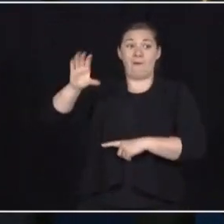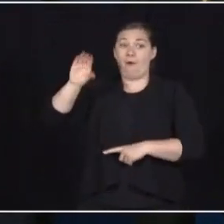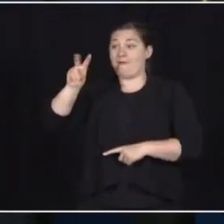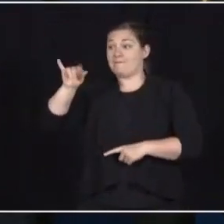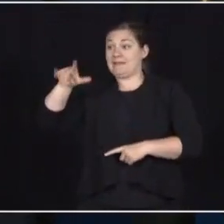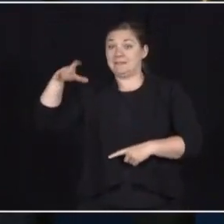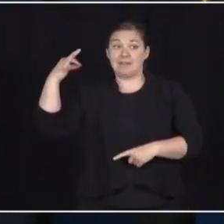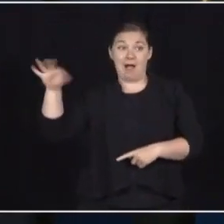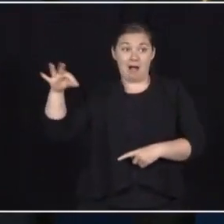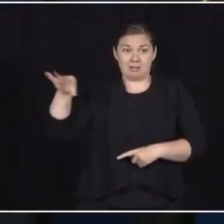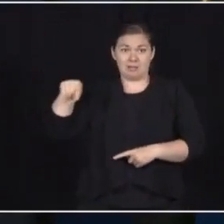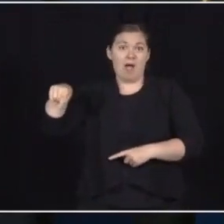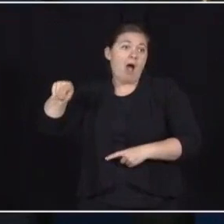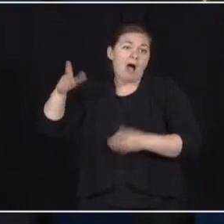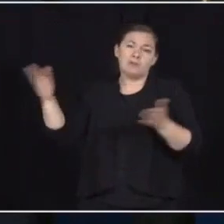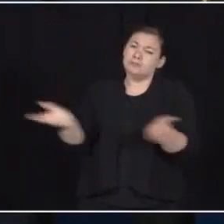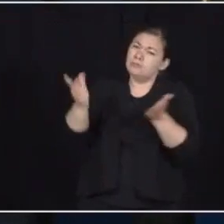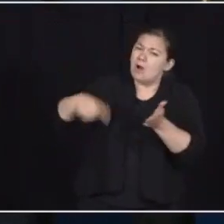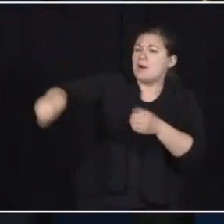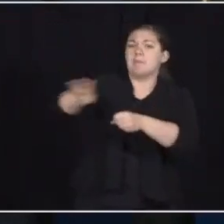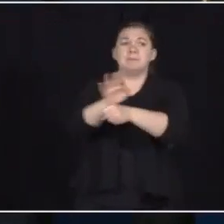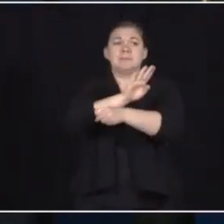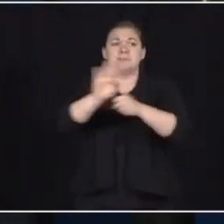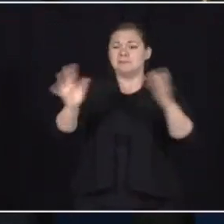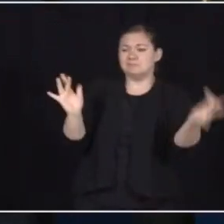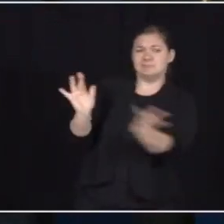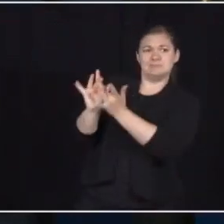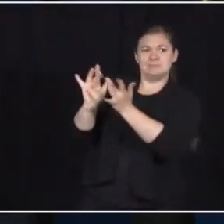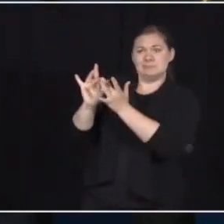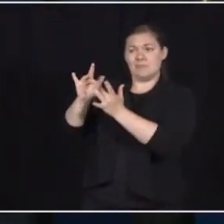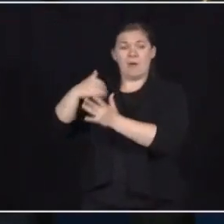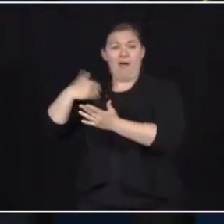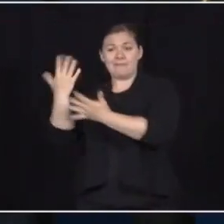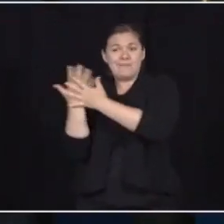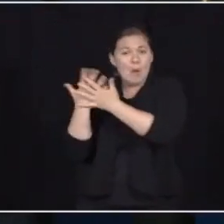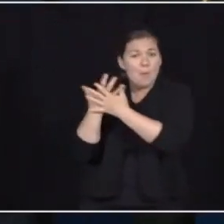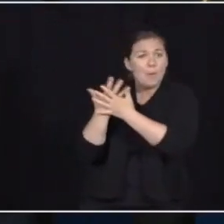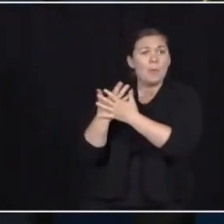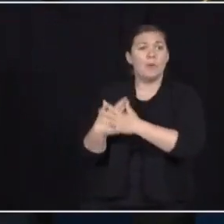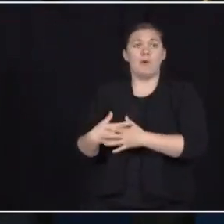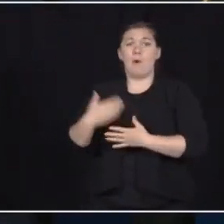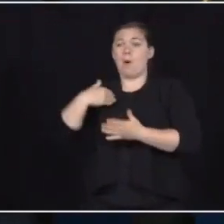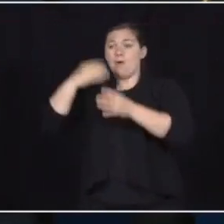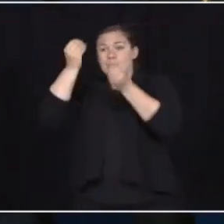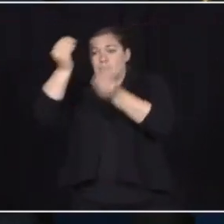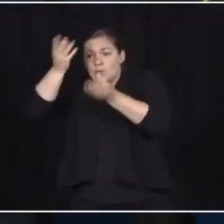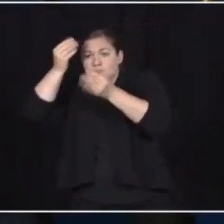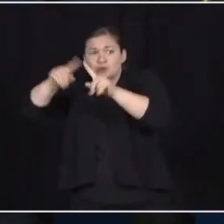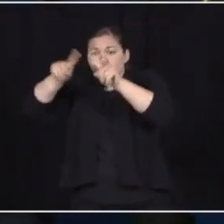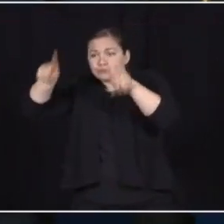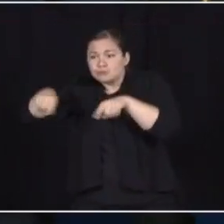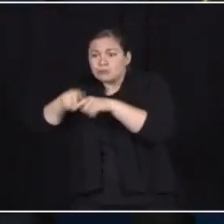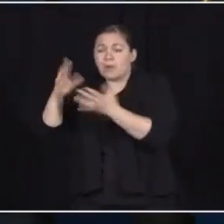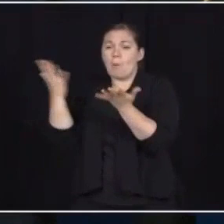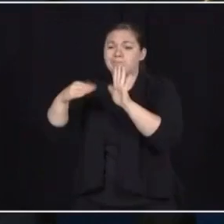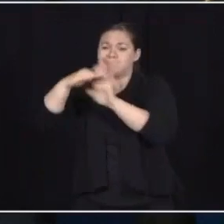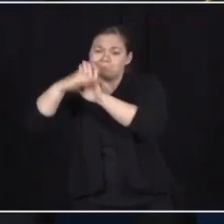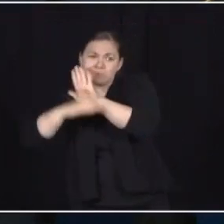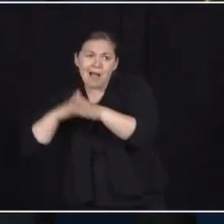workplace safety documents and videos that we made available. Or, they can call 188 Or, they can call 188-444-3659, if they